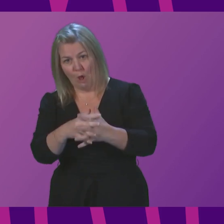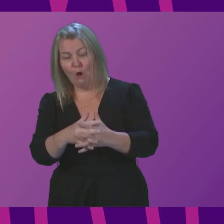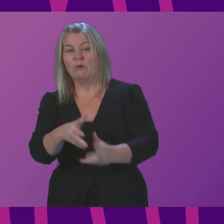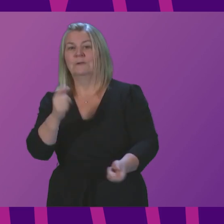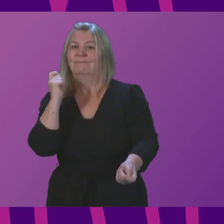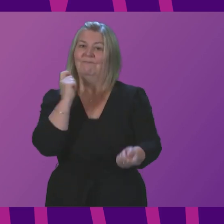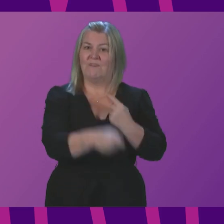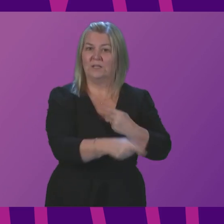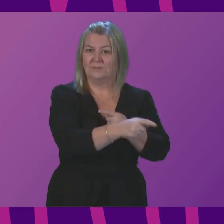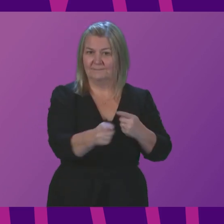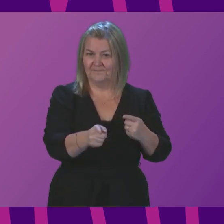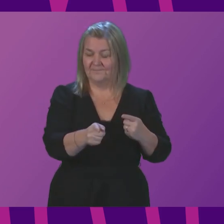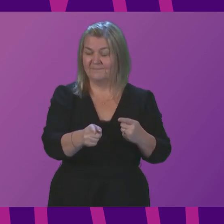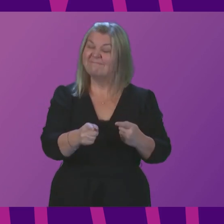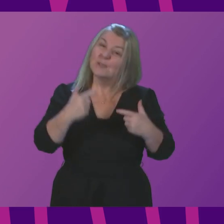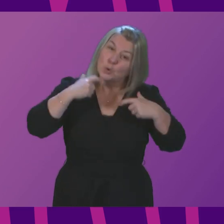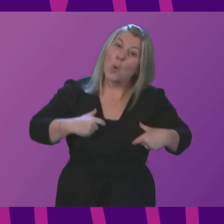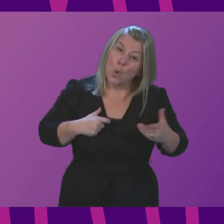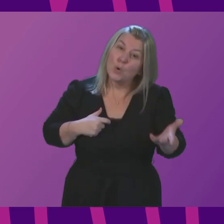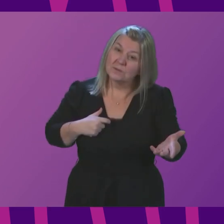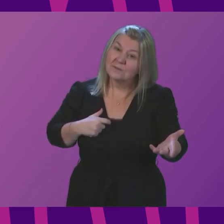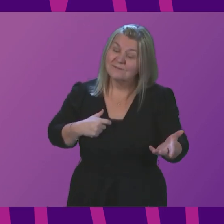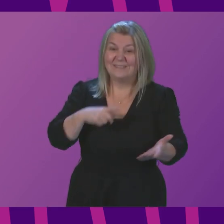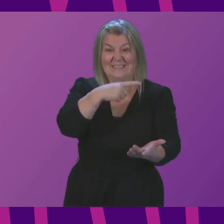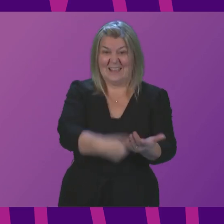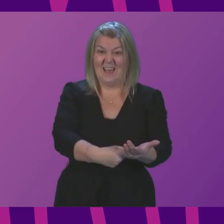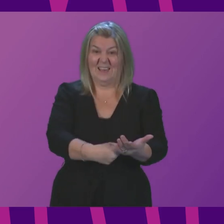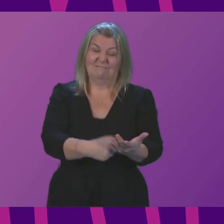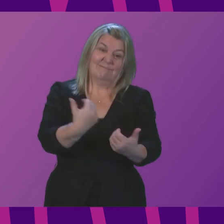It is for the court—for the sheriff, in this case—to decide the appropriate level